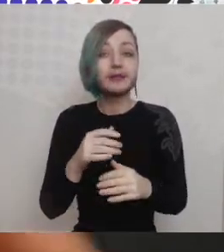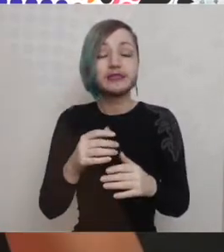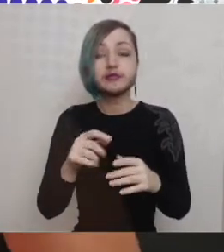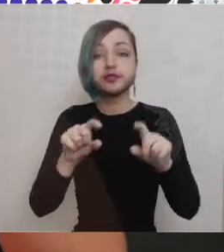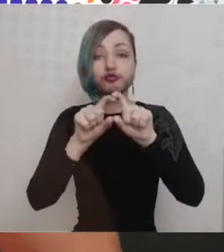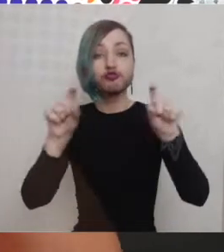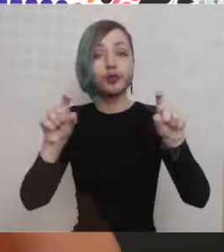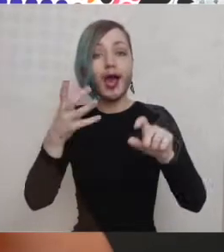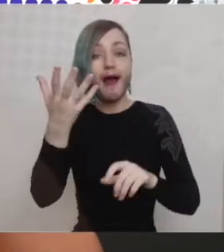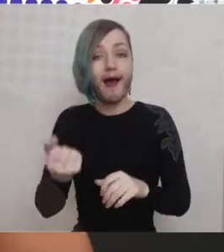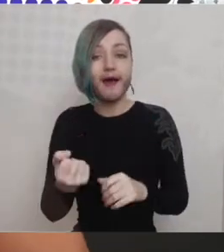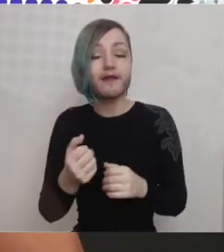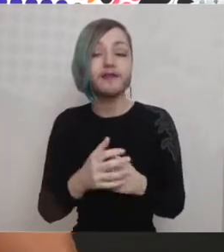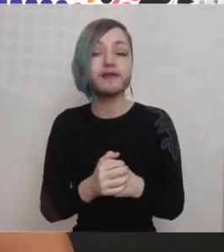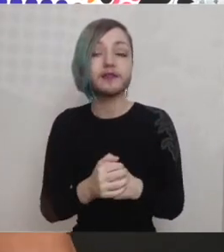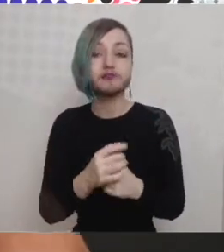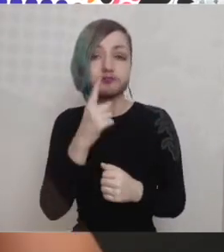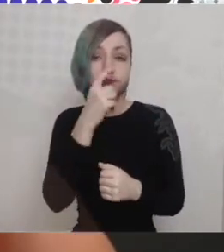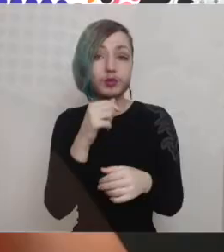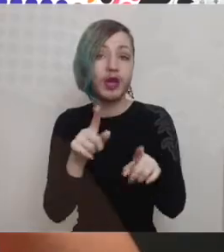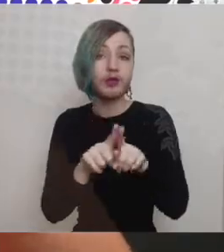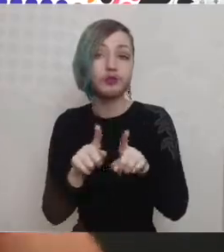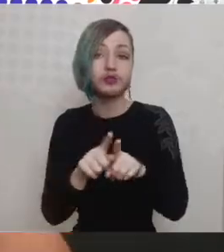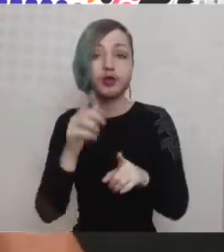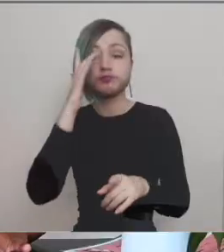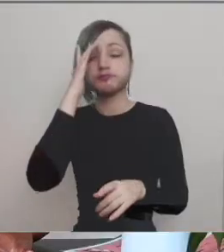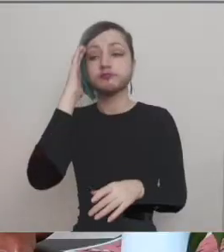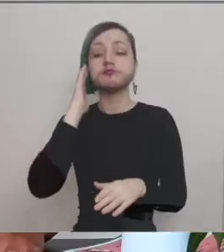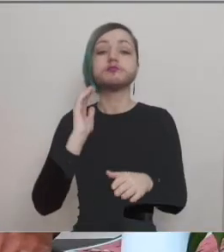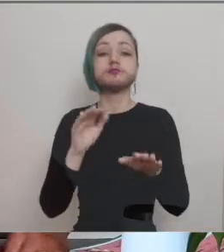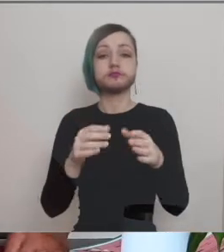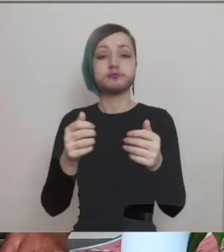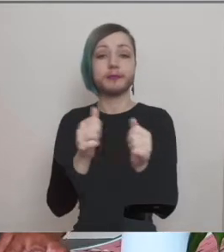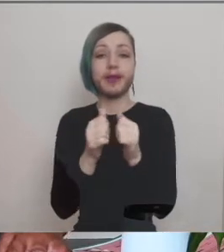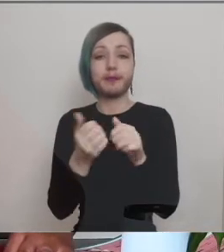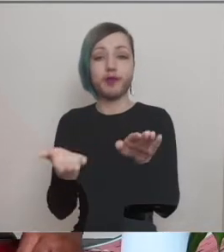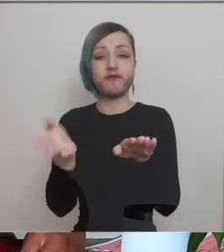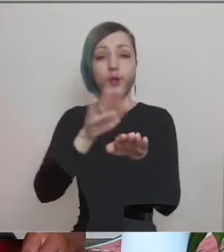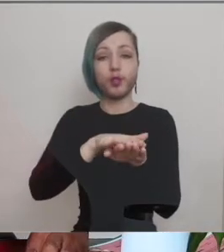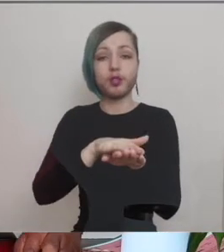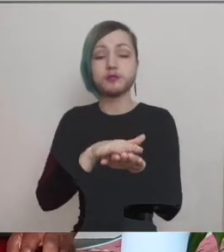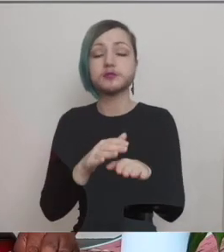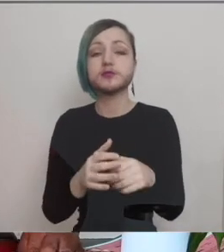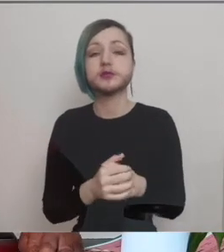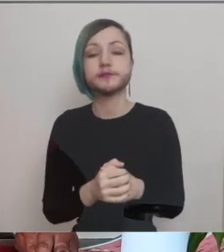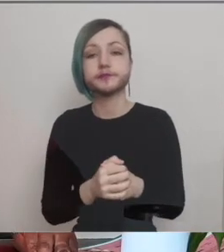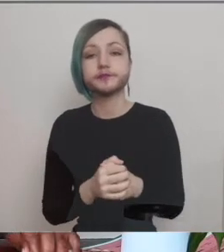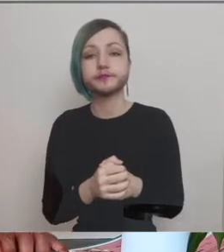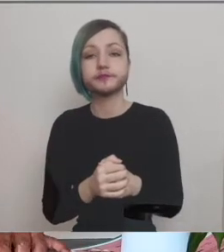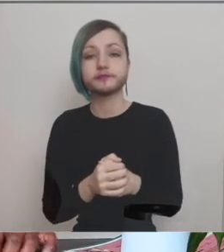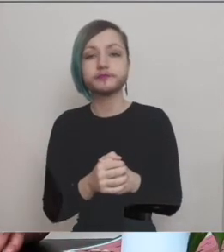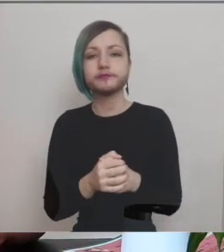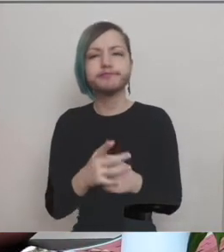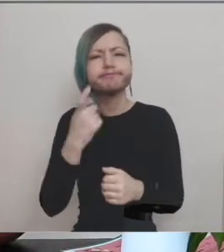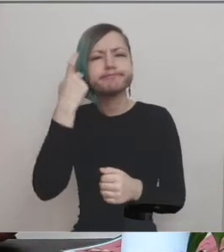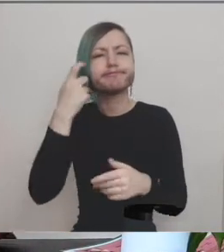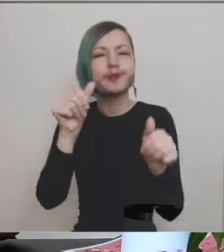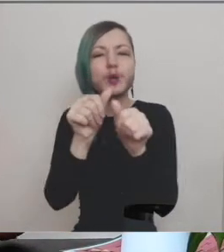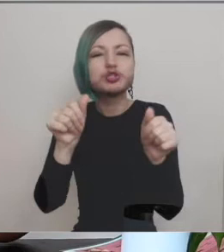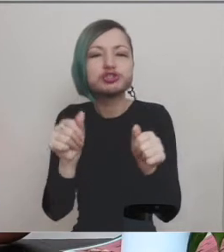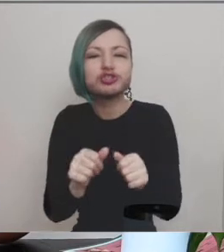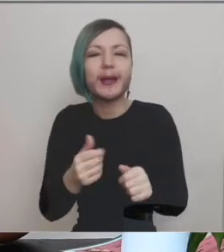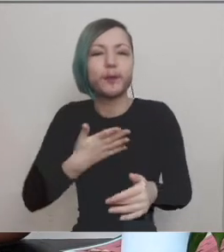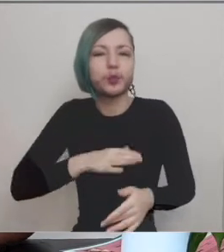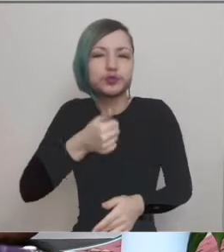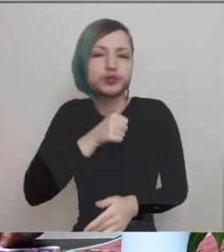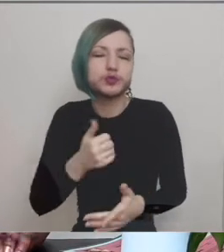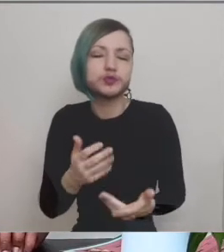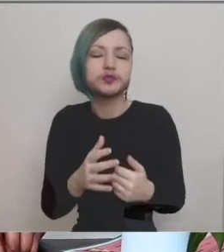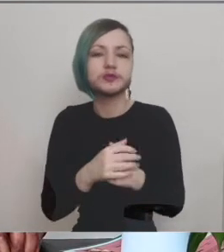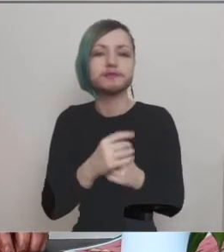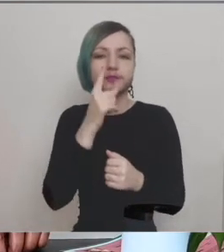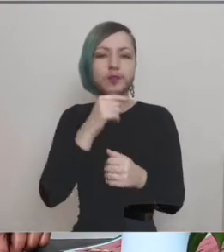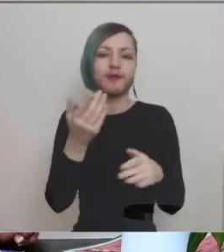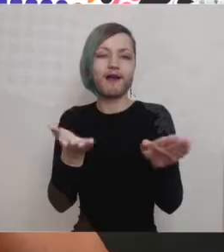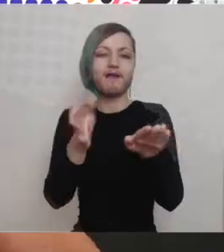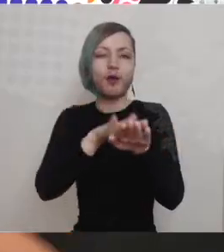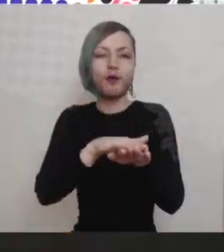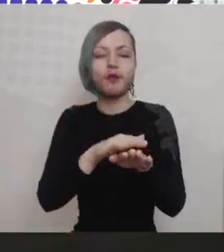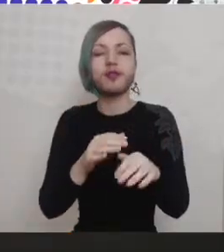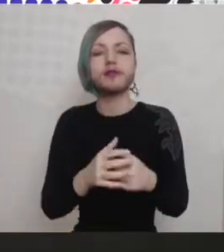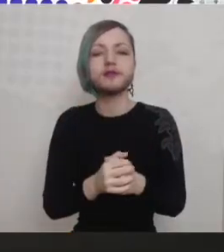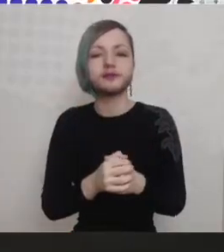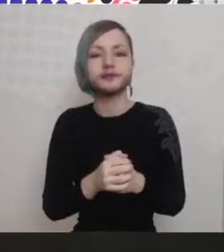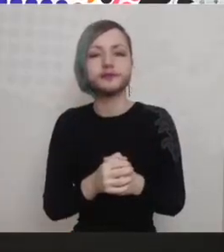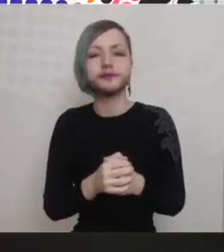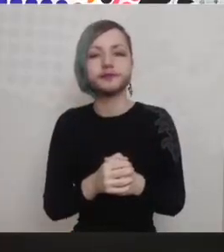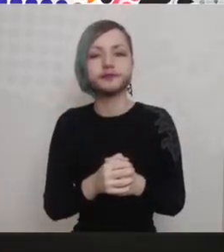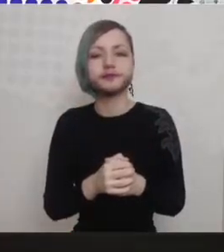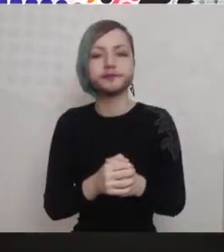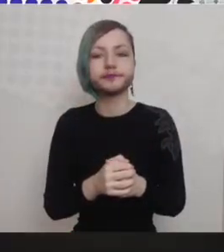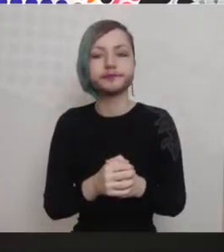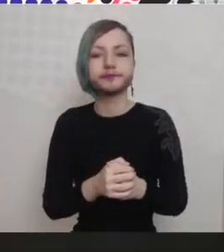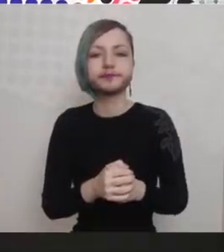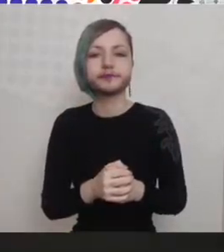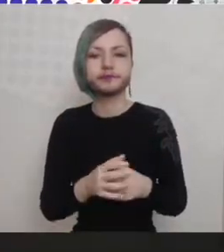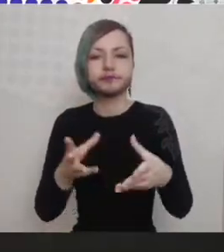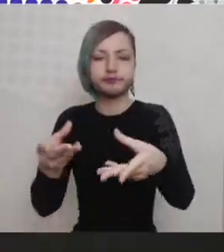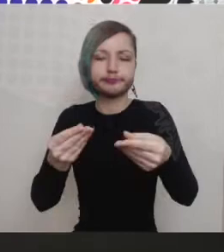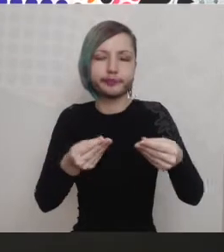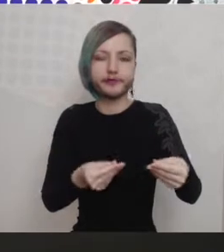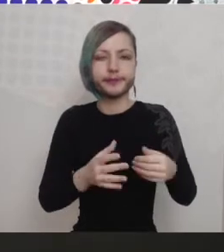you might want to maybe fold just think about the types of shapes that you want to use